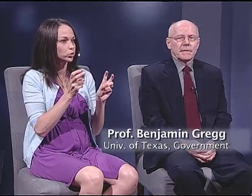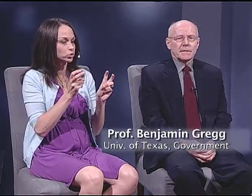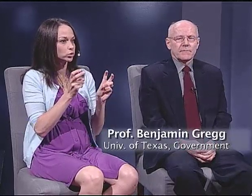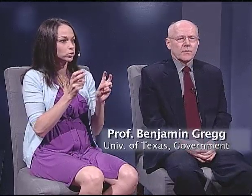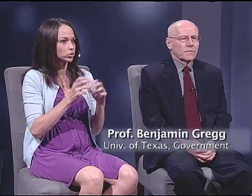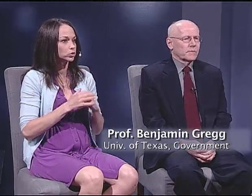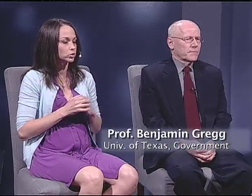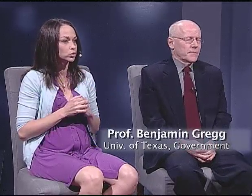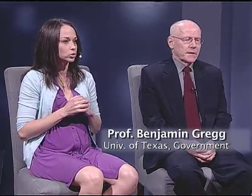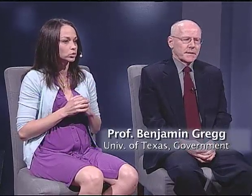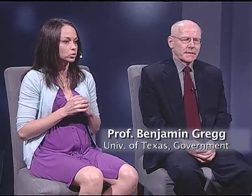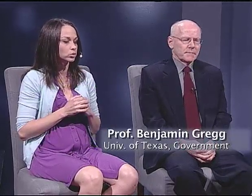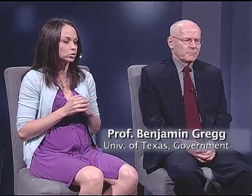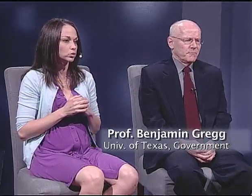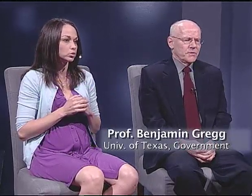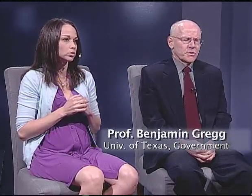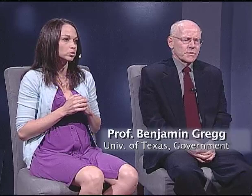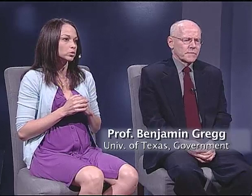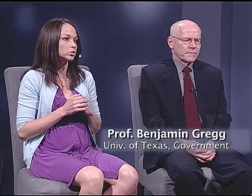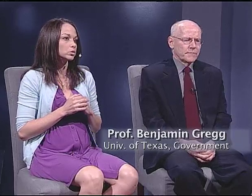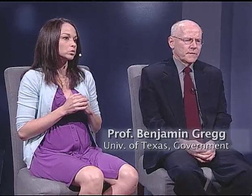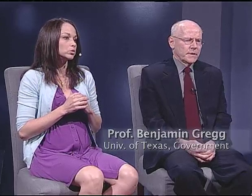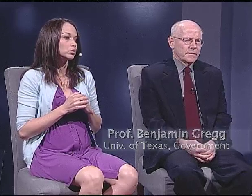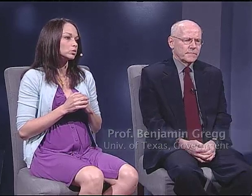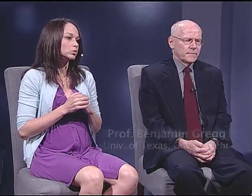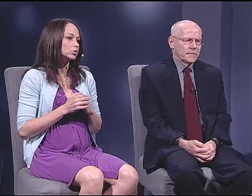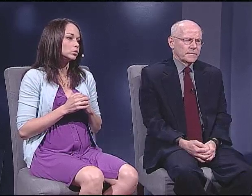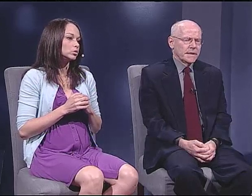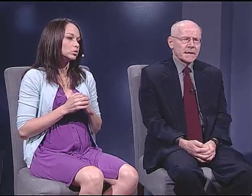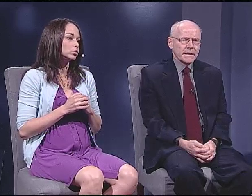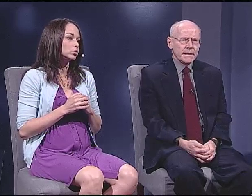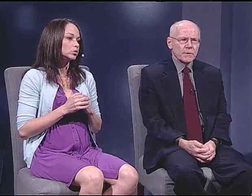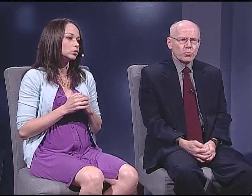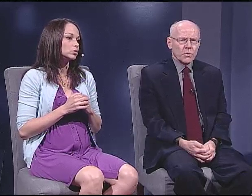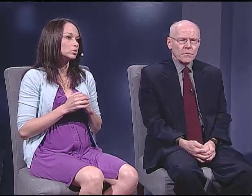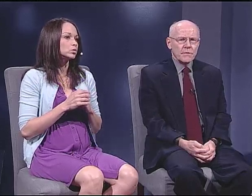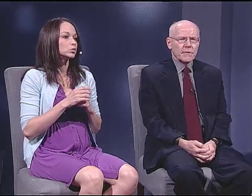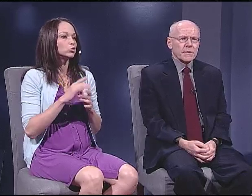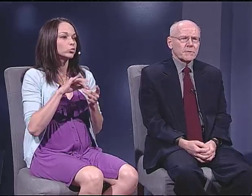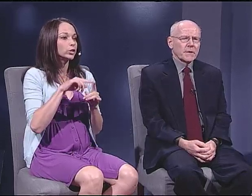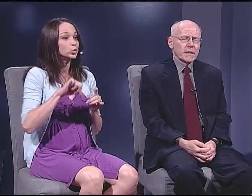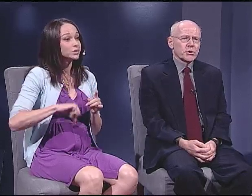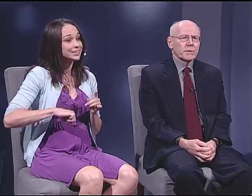These involve visions of dignity and worth, and relationship,